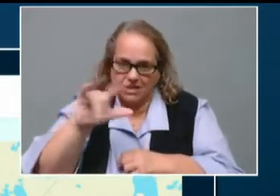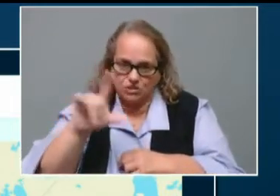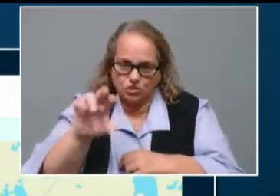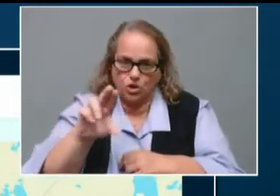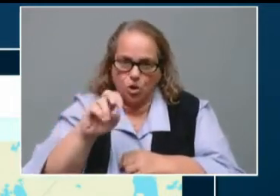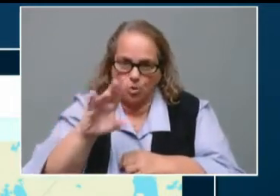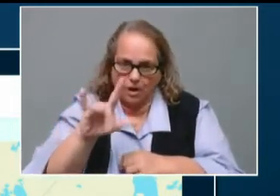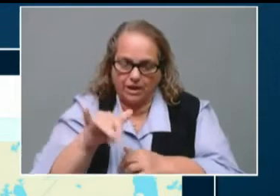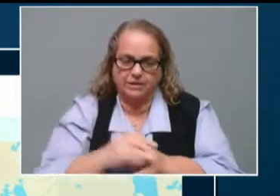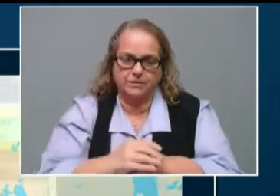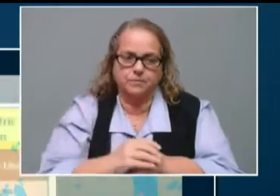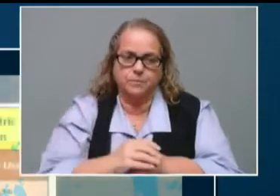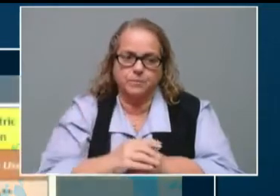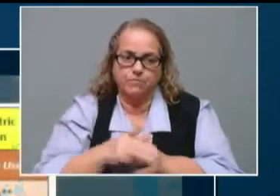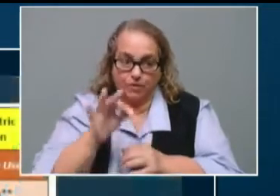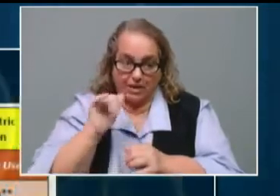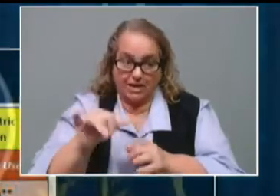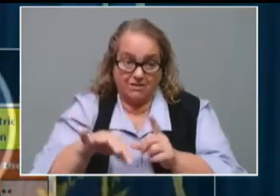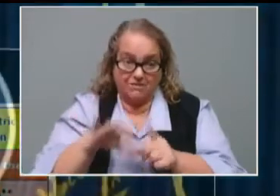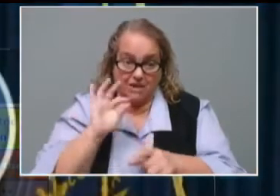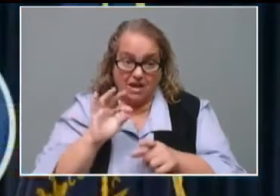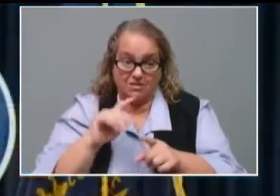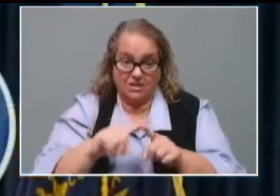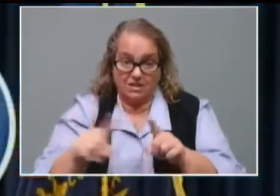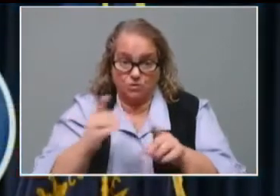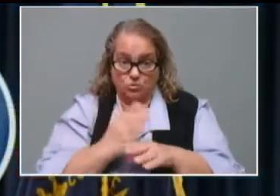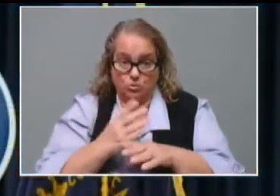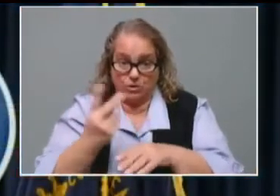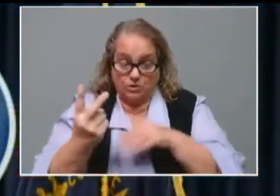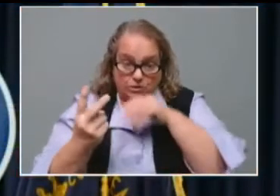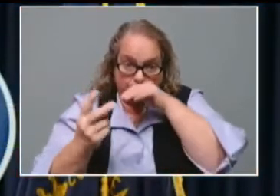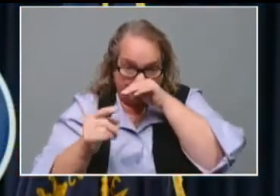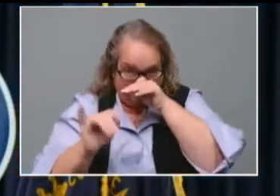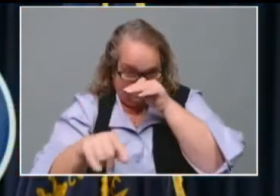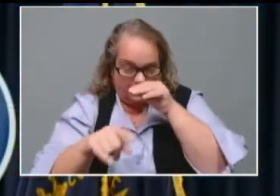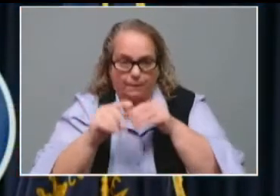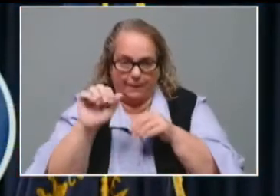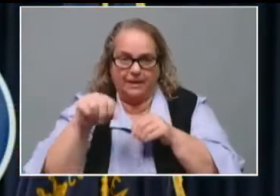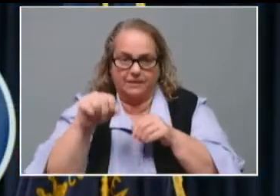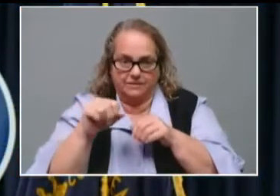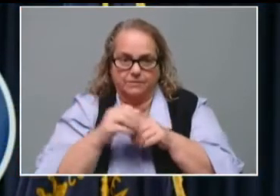difference between the two, the adult there it is. So again, this should give